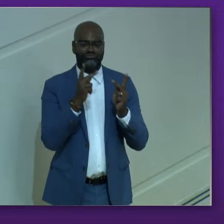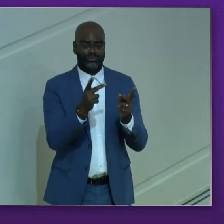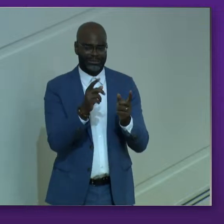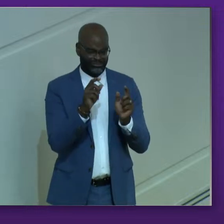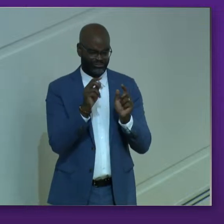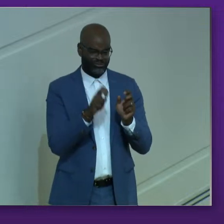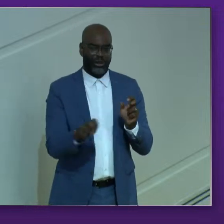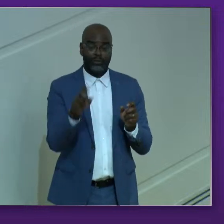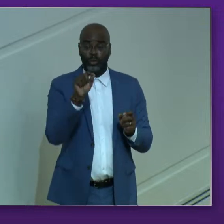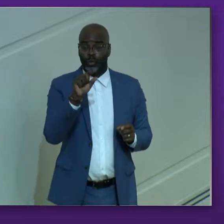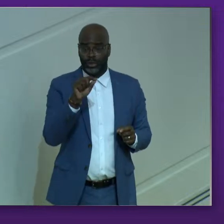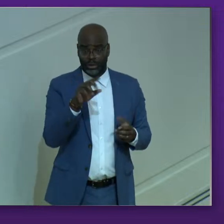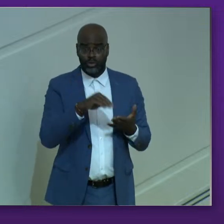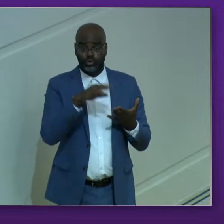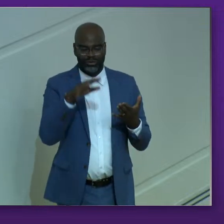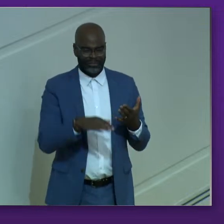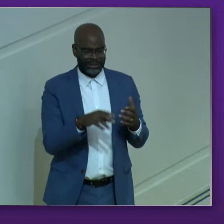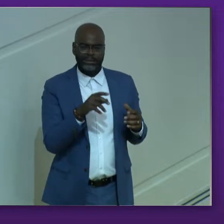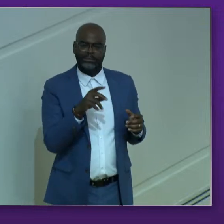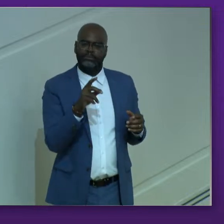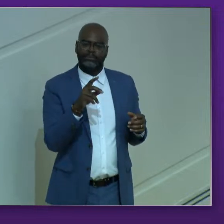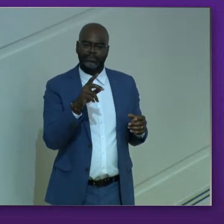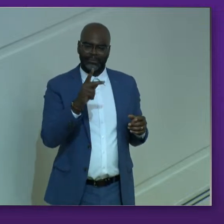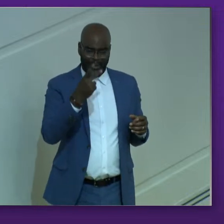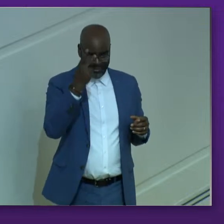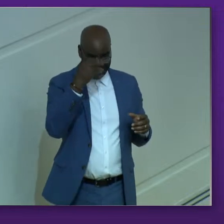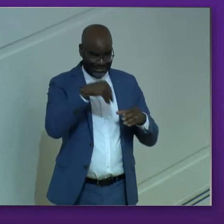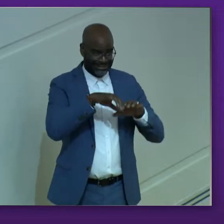COMMUNITY TO DO SERVICE AND ENGAGE IN EXPERIENTIAL LEARNING